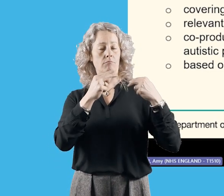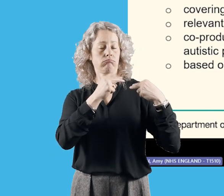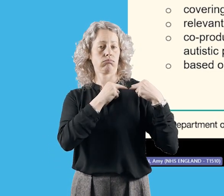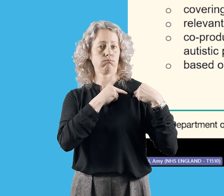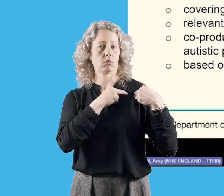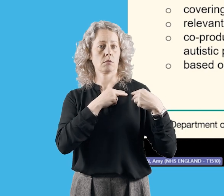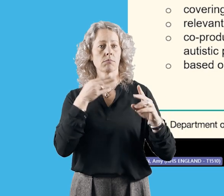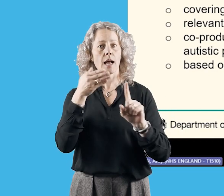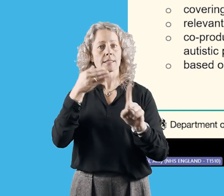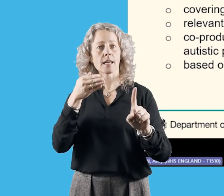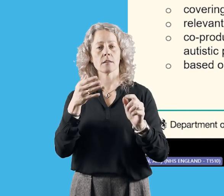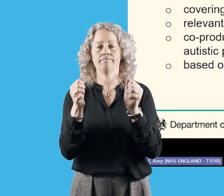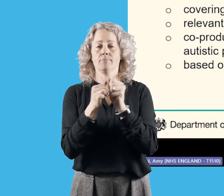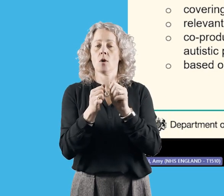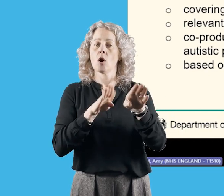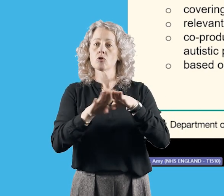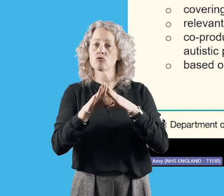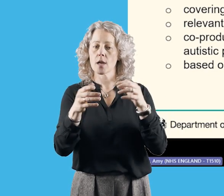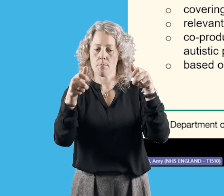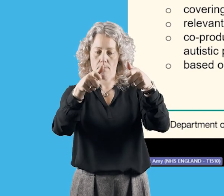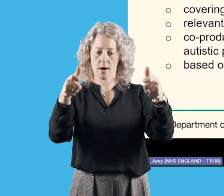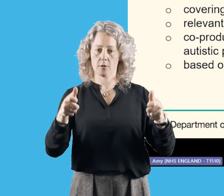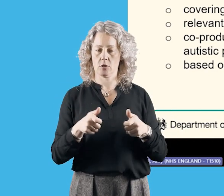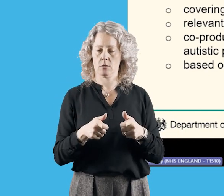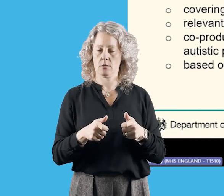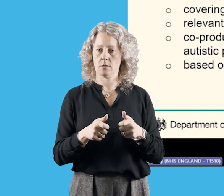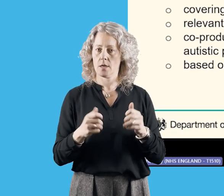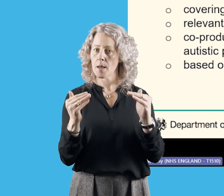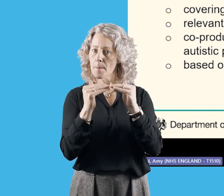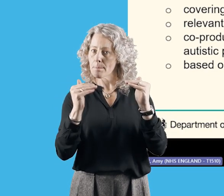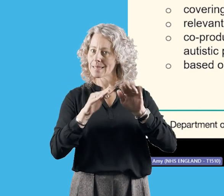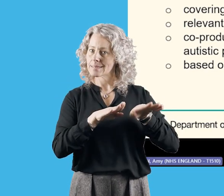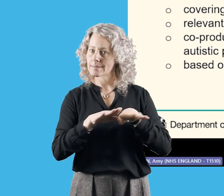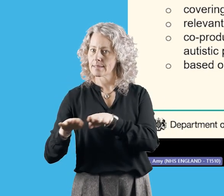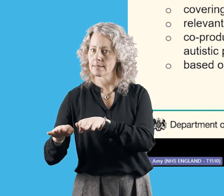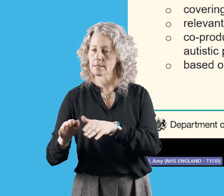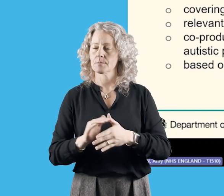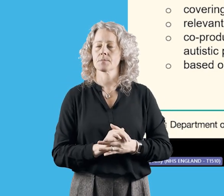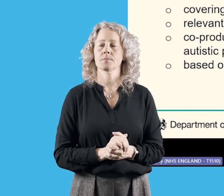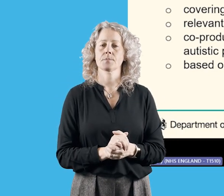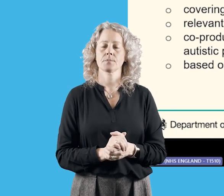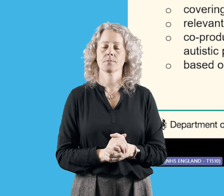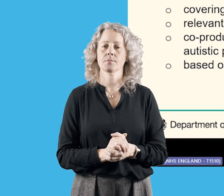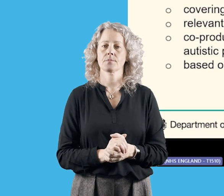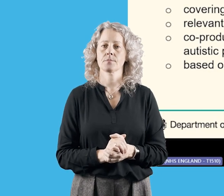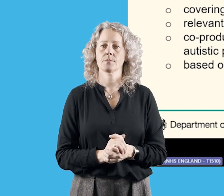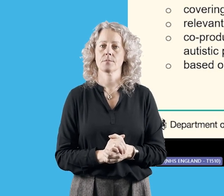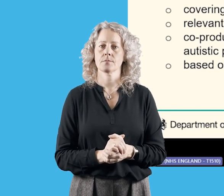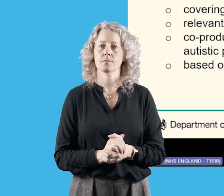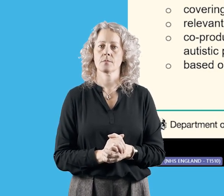suitable training packages for their staff that meets the standards set out in the code. The code sets out illustrative